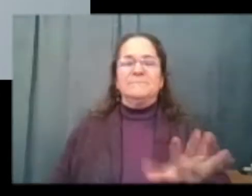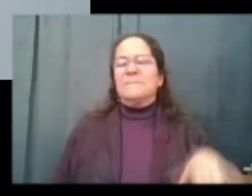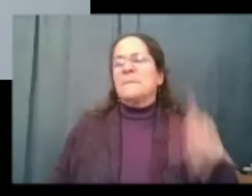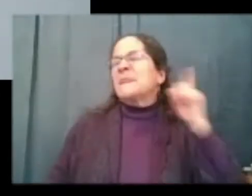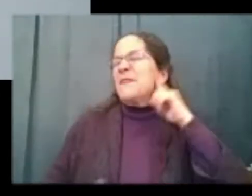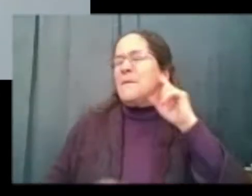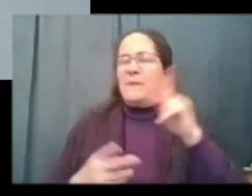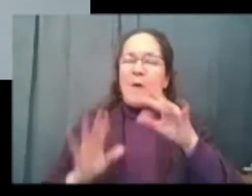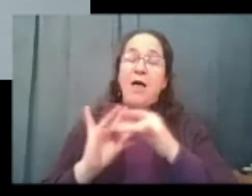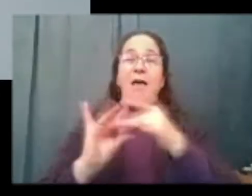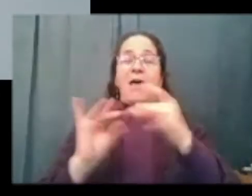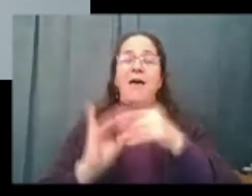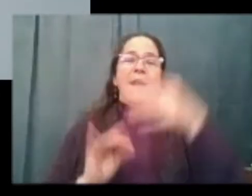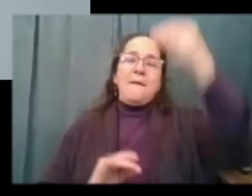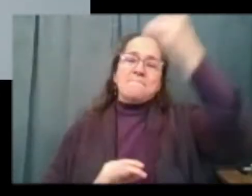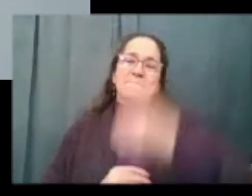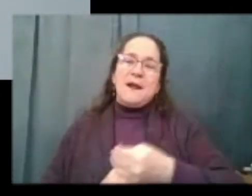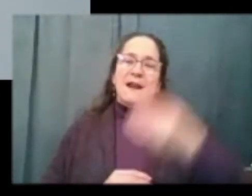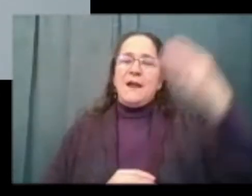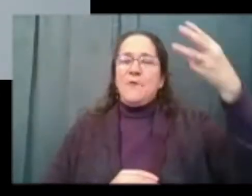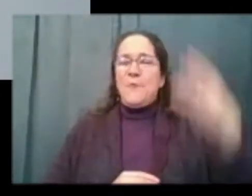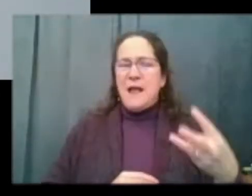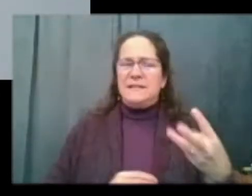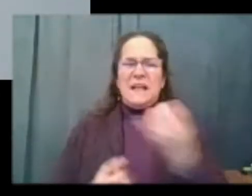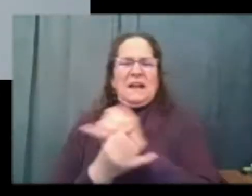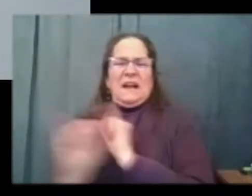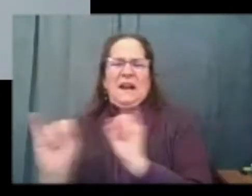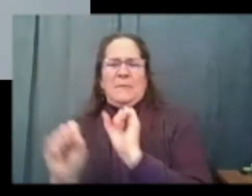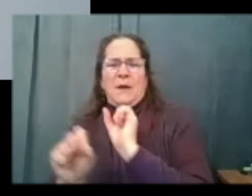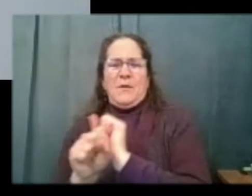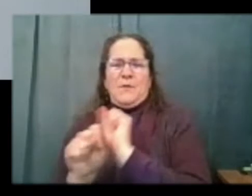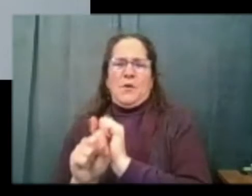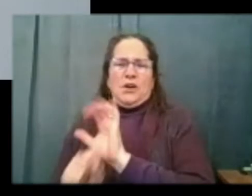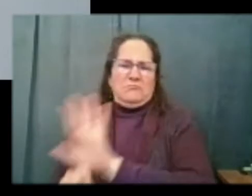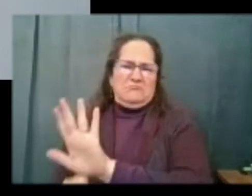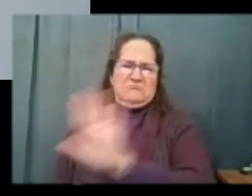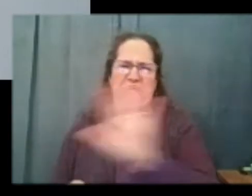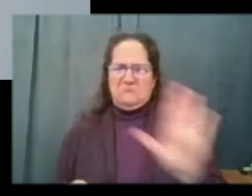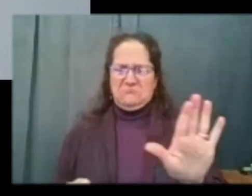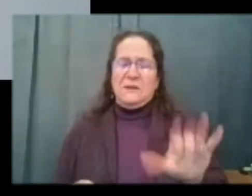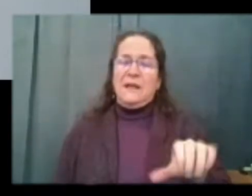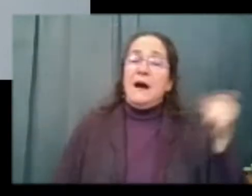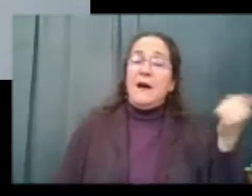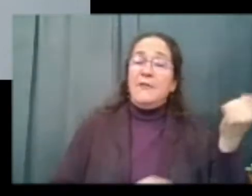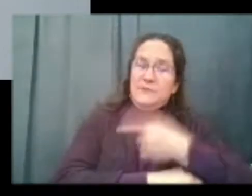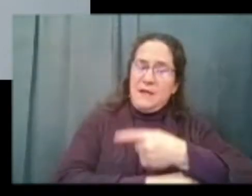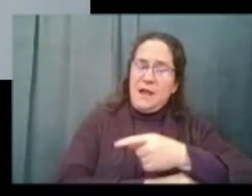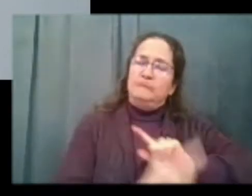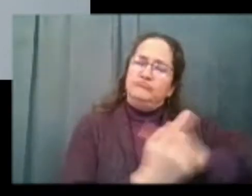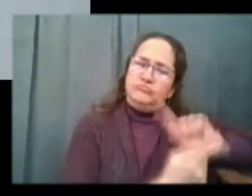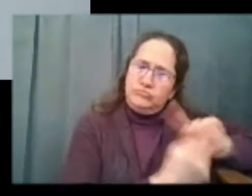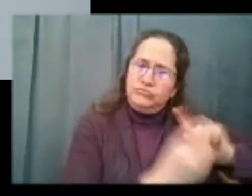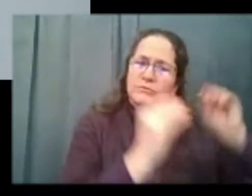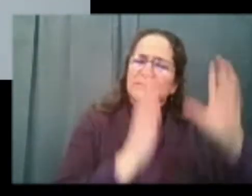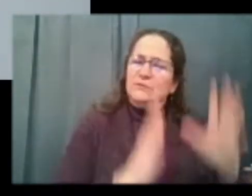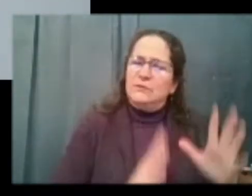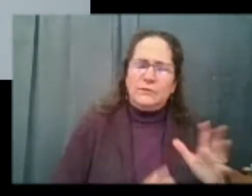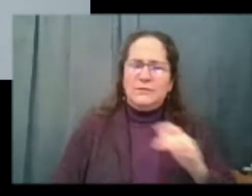and Wednesday they're just reading and doing independent work that mean with their instructor. On the other days they don't need the interpreter. That's not the case.